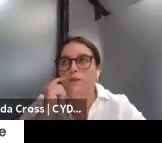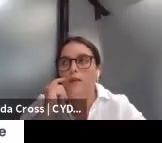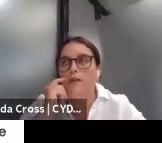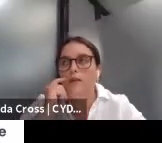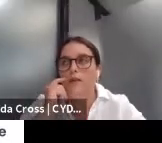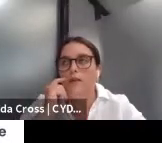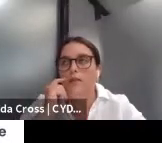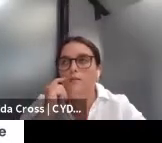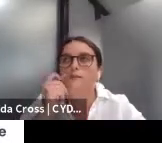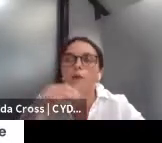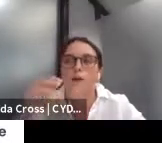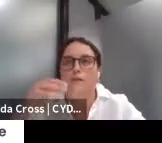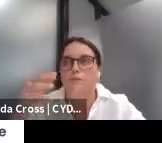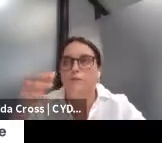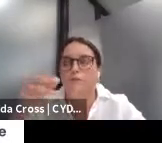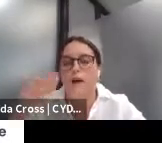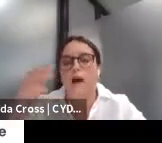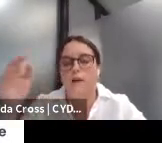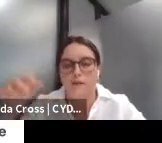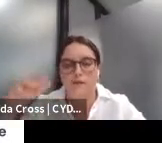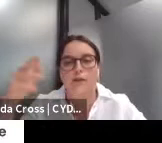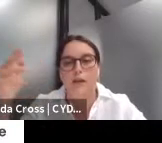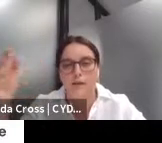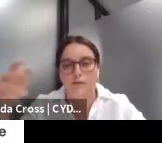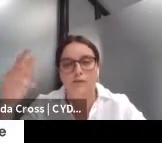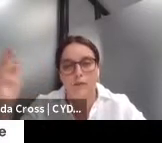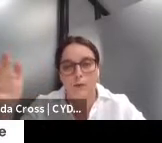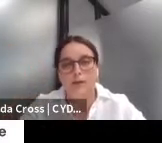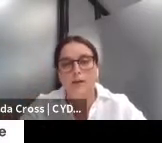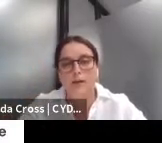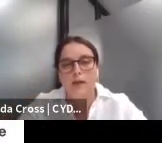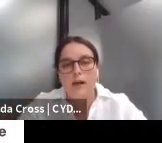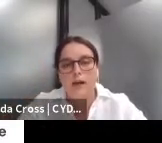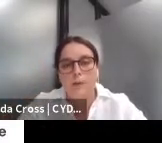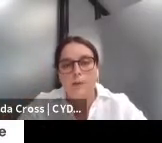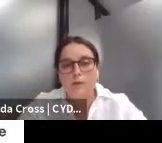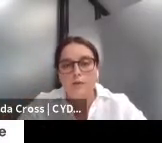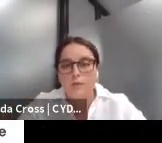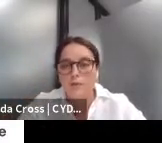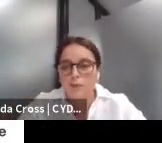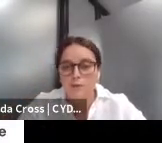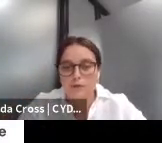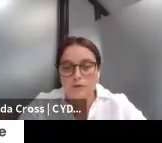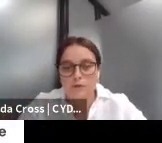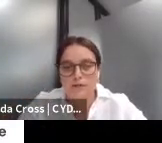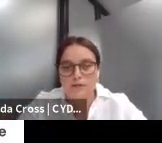assessment that, so for instance if you are